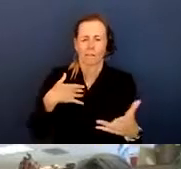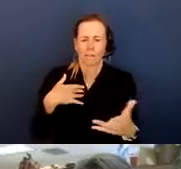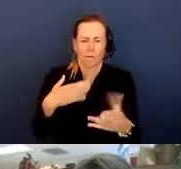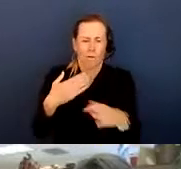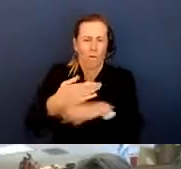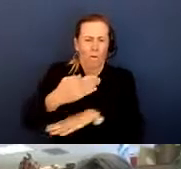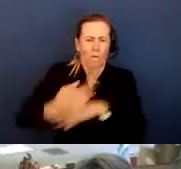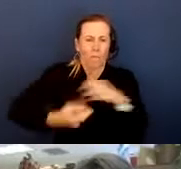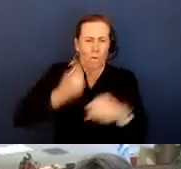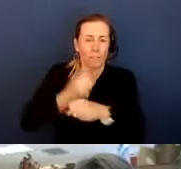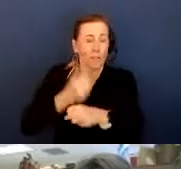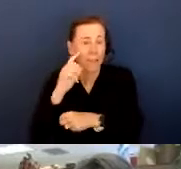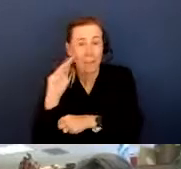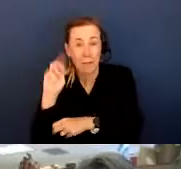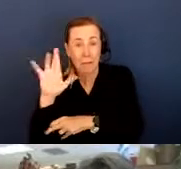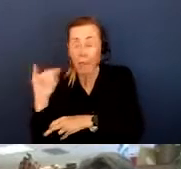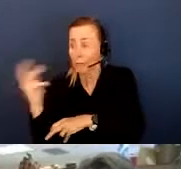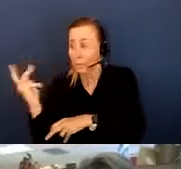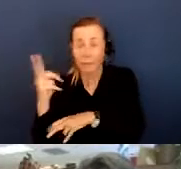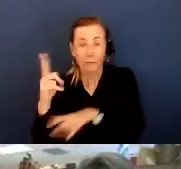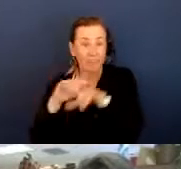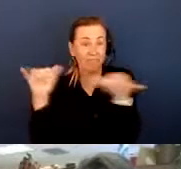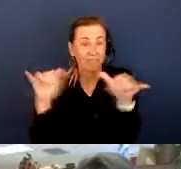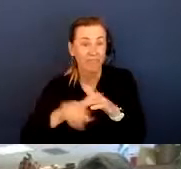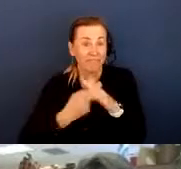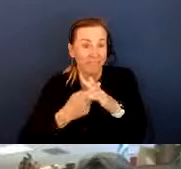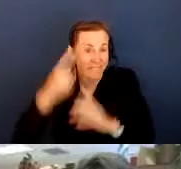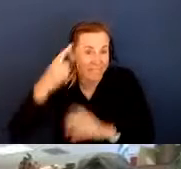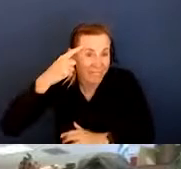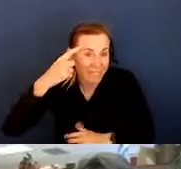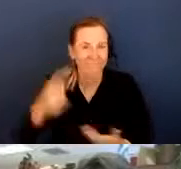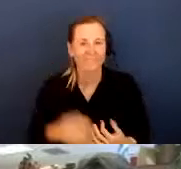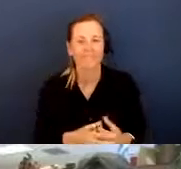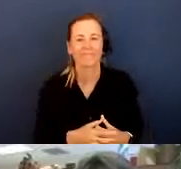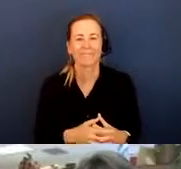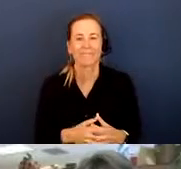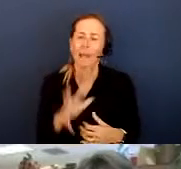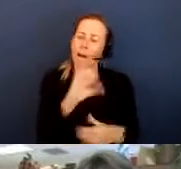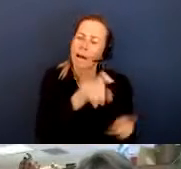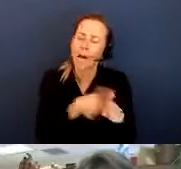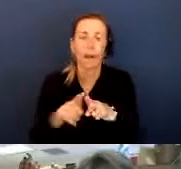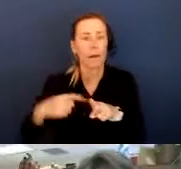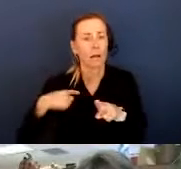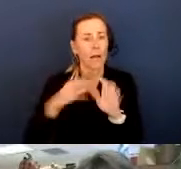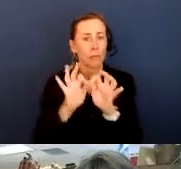Anyway, I have been with COPD for as long as Mary has. We started at the same time.